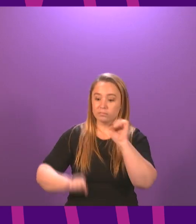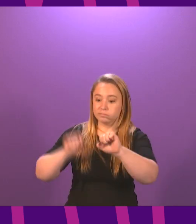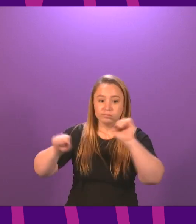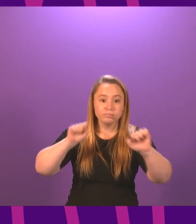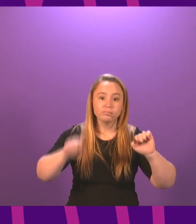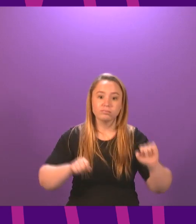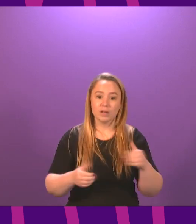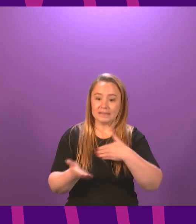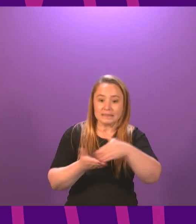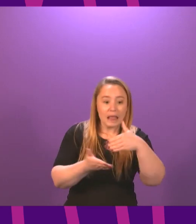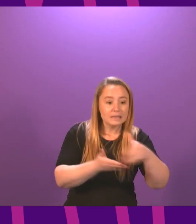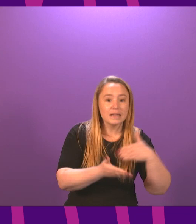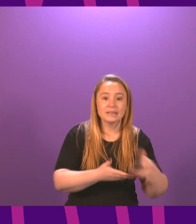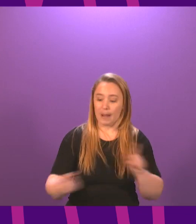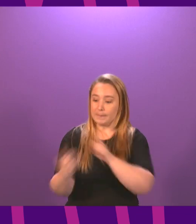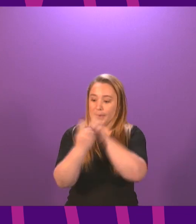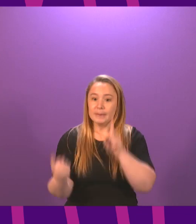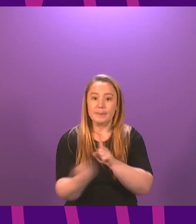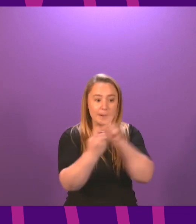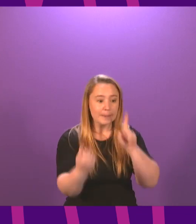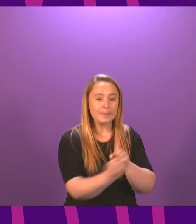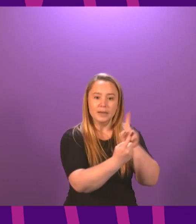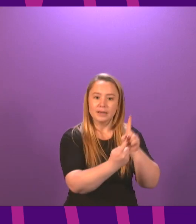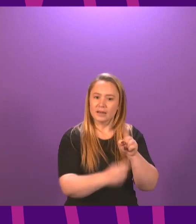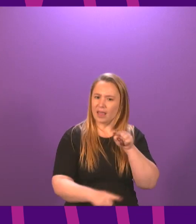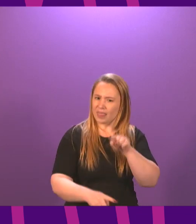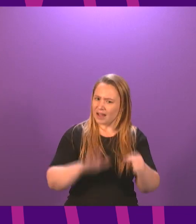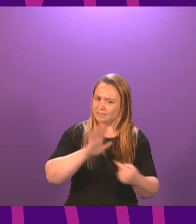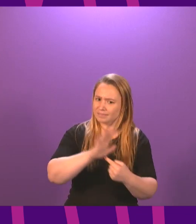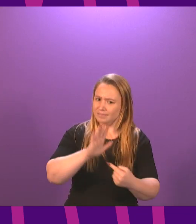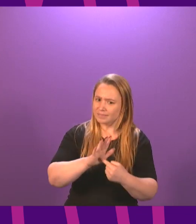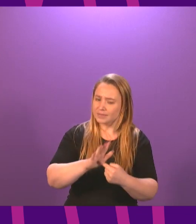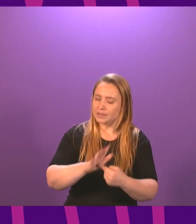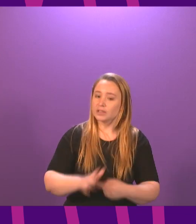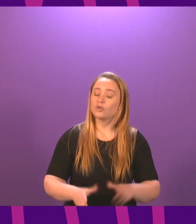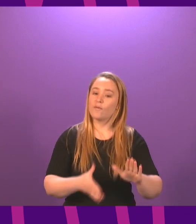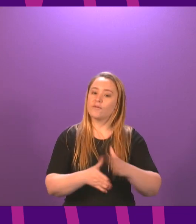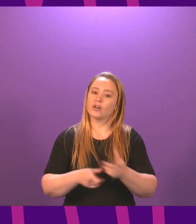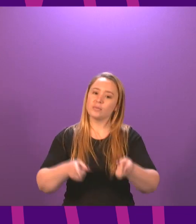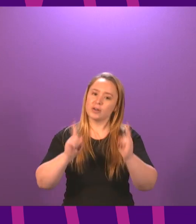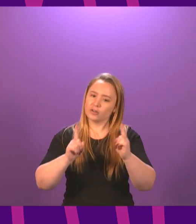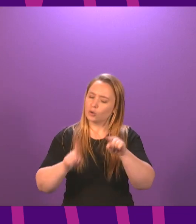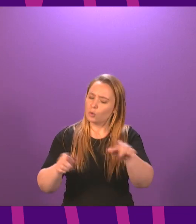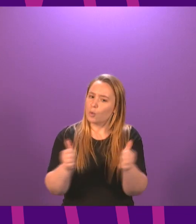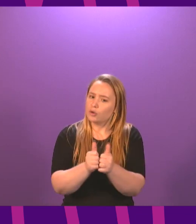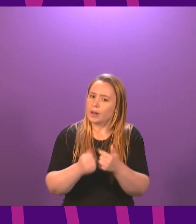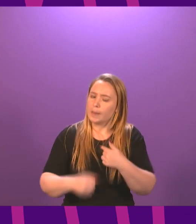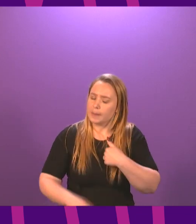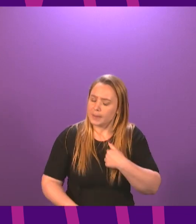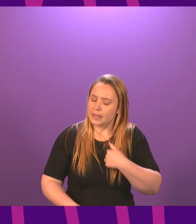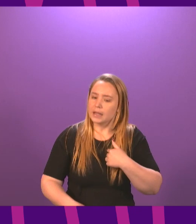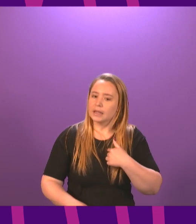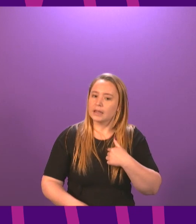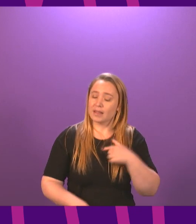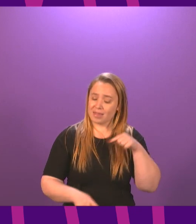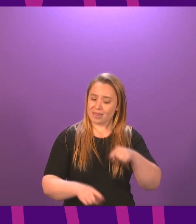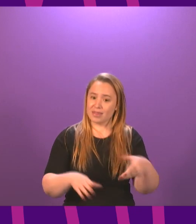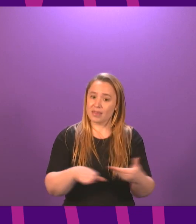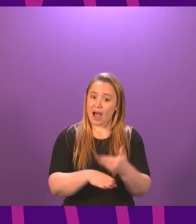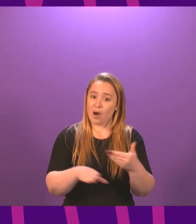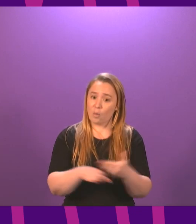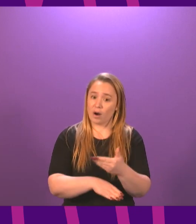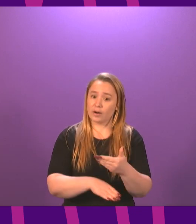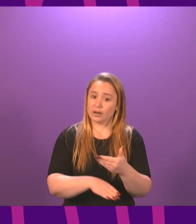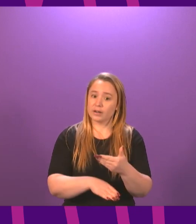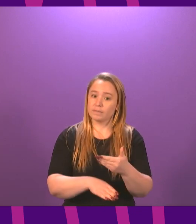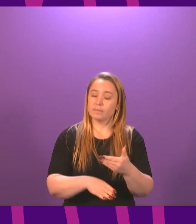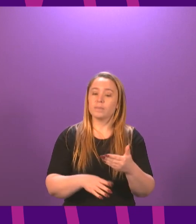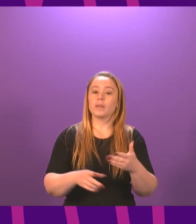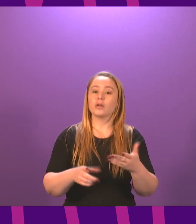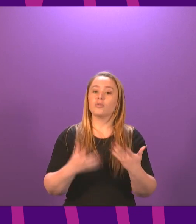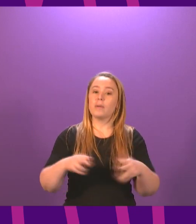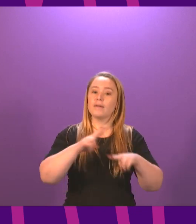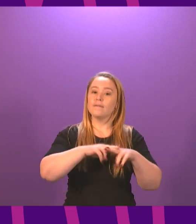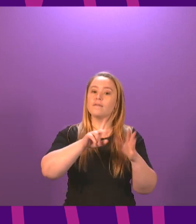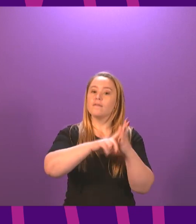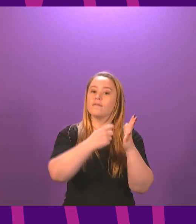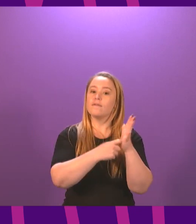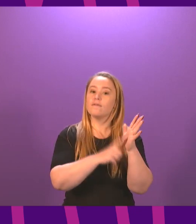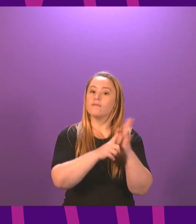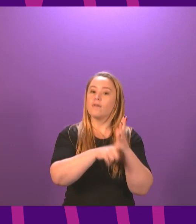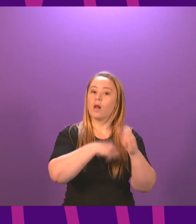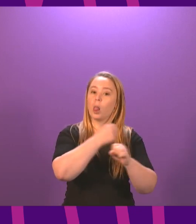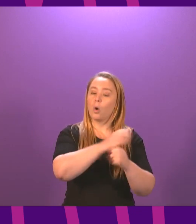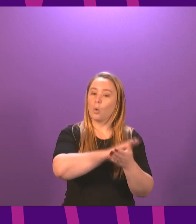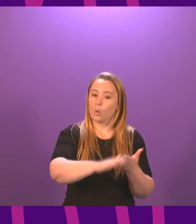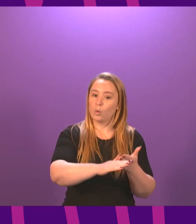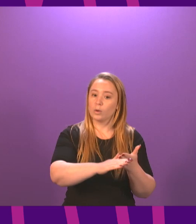the extension of the furlough scheme, does the First Minister agree that employers should